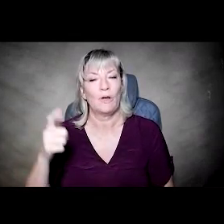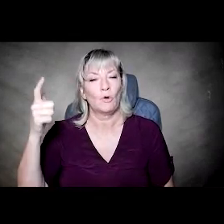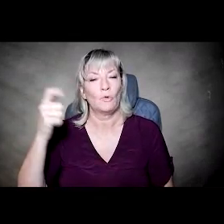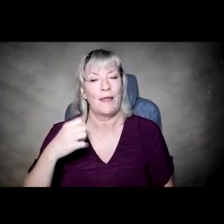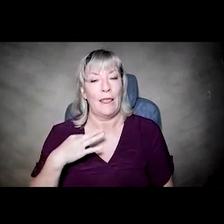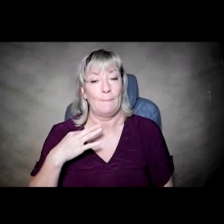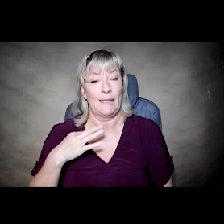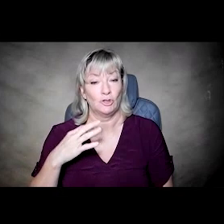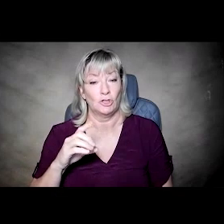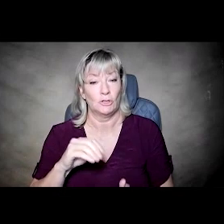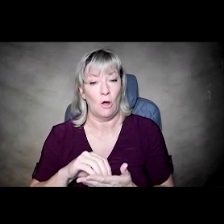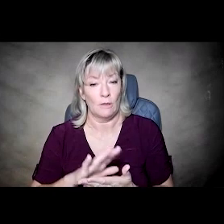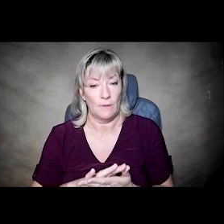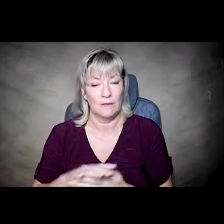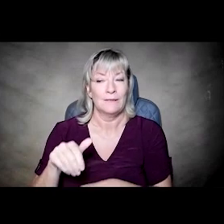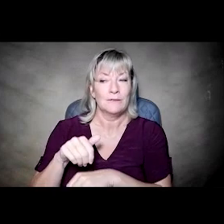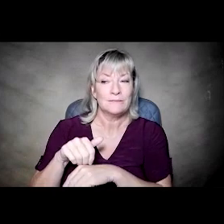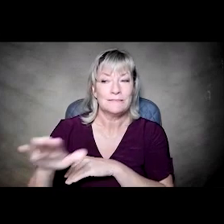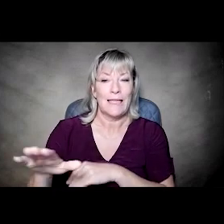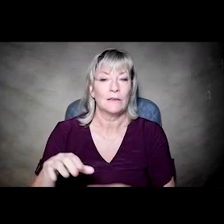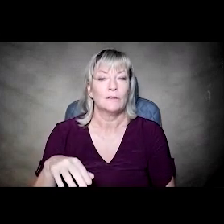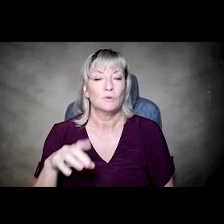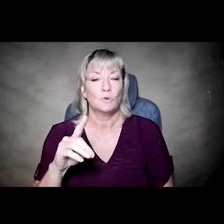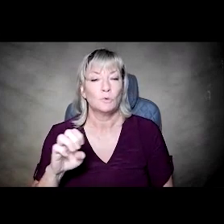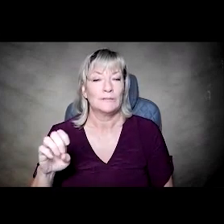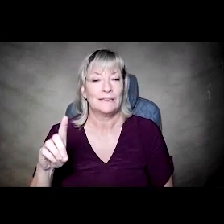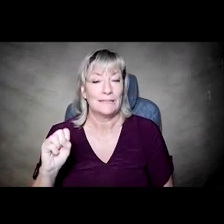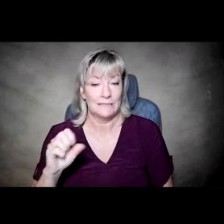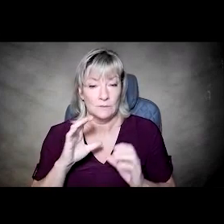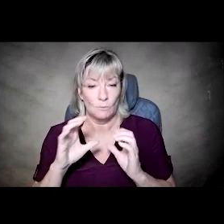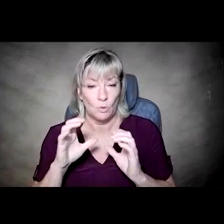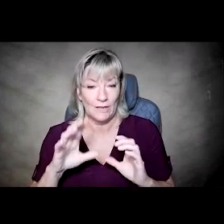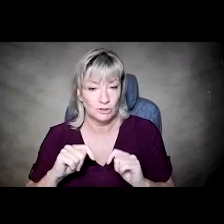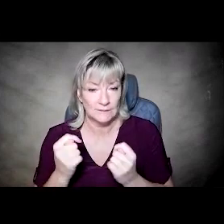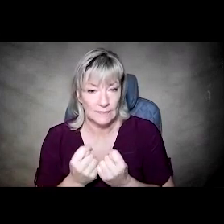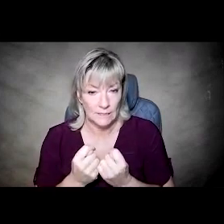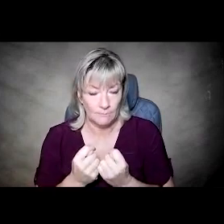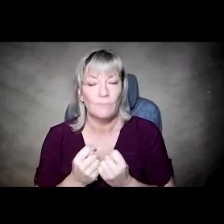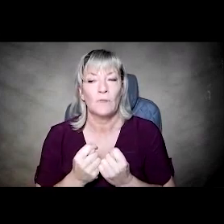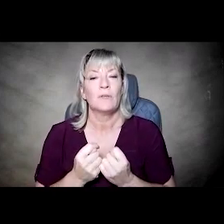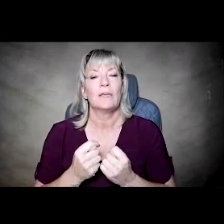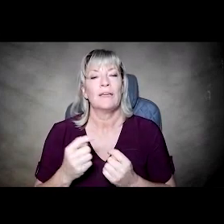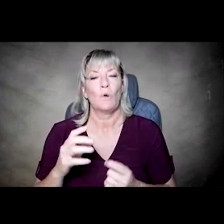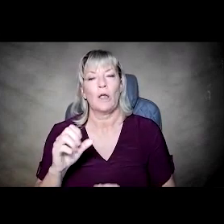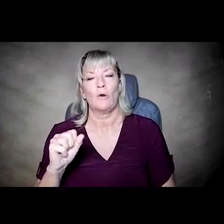and sent to DEED’s Communication Team where a staging site was created.